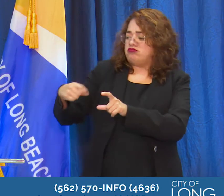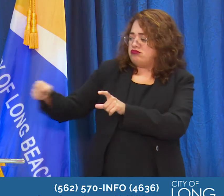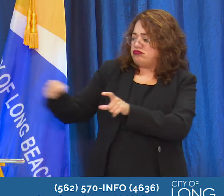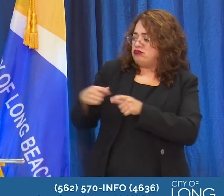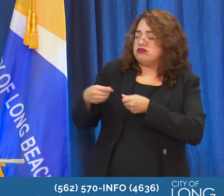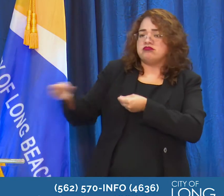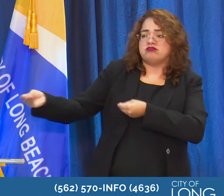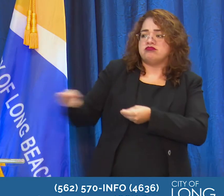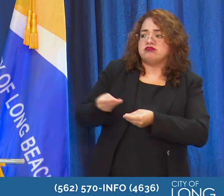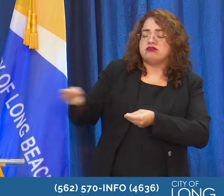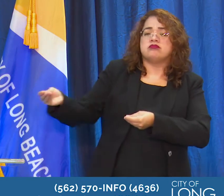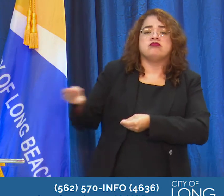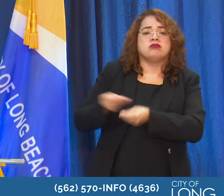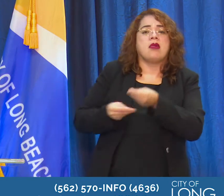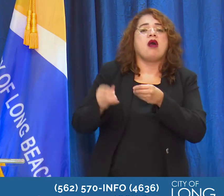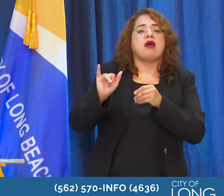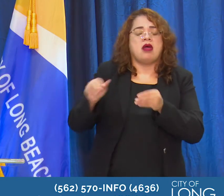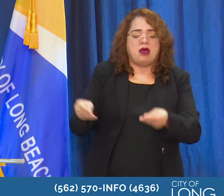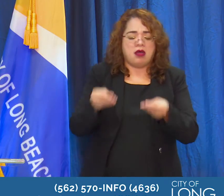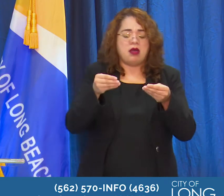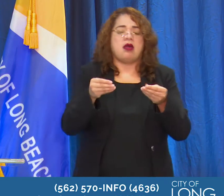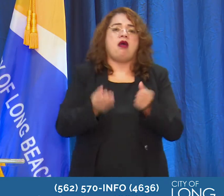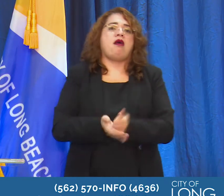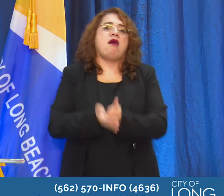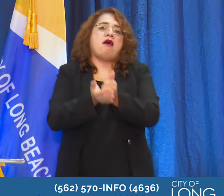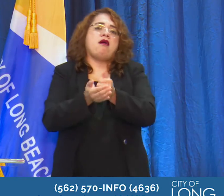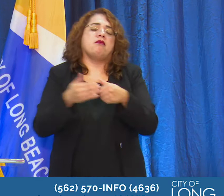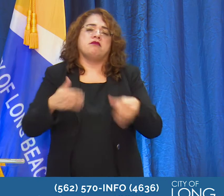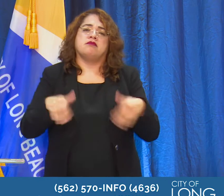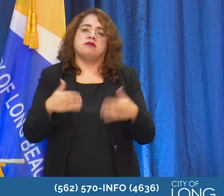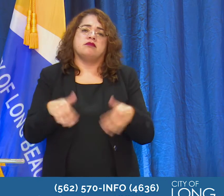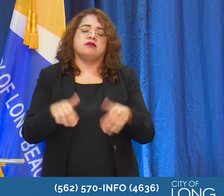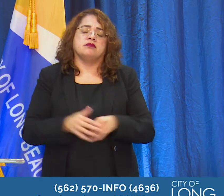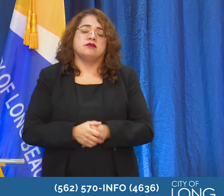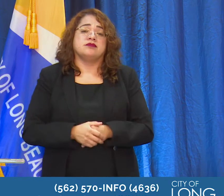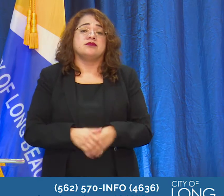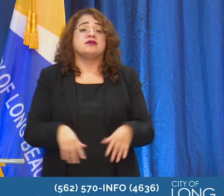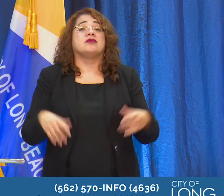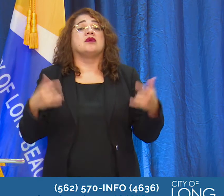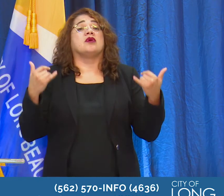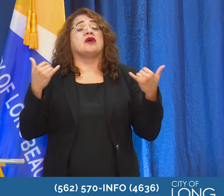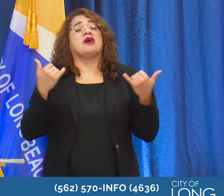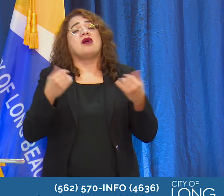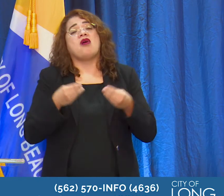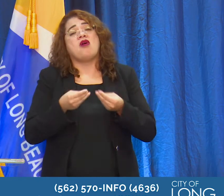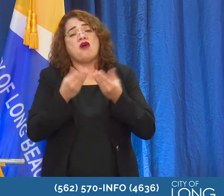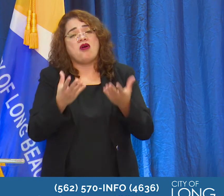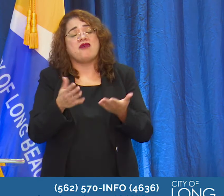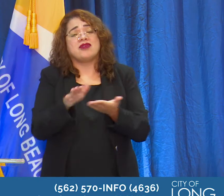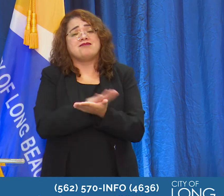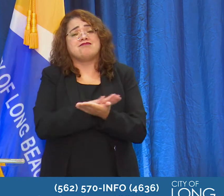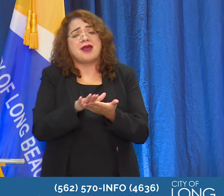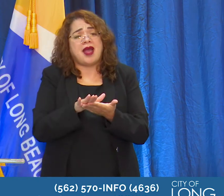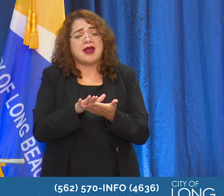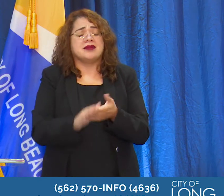each other out. One of the most important things you can do right now is to offer kindness, support and respect to each other.